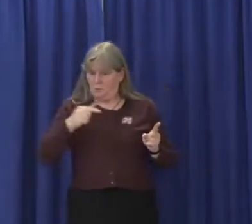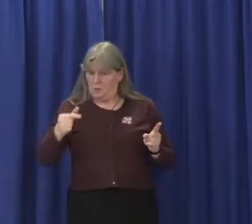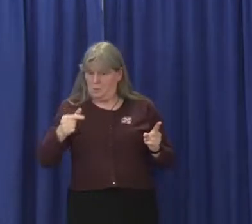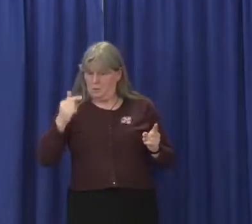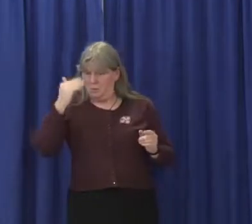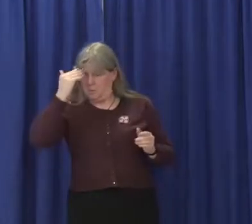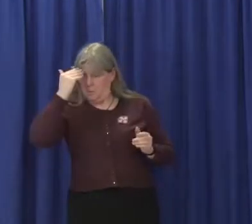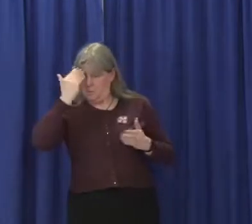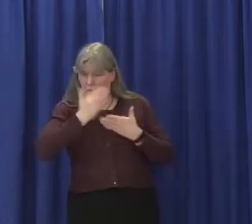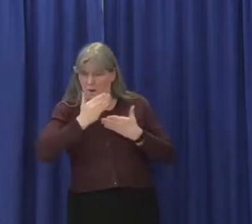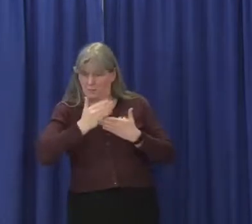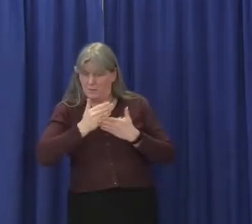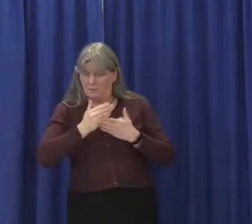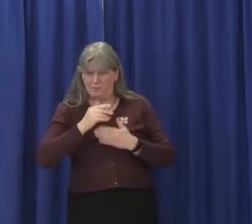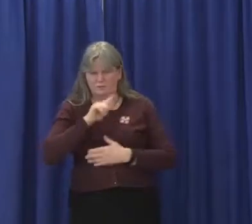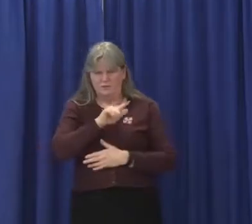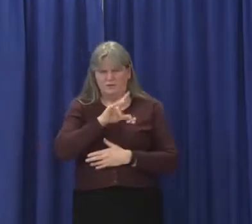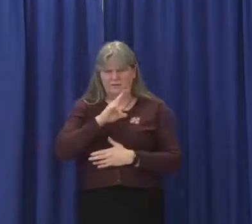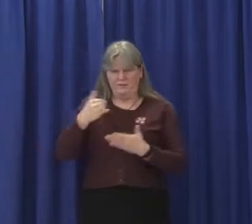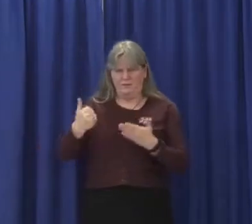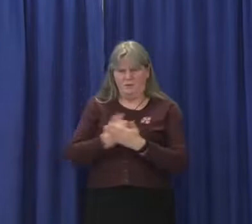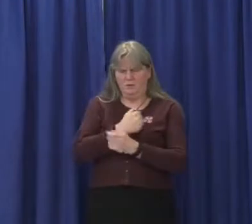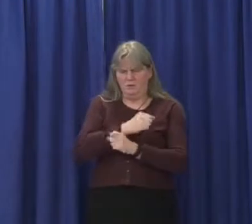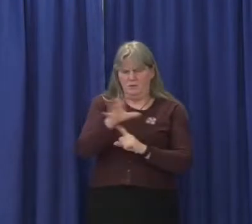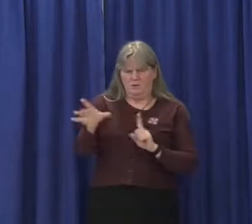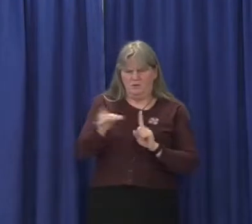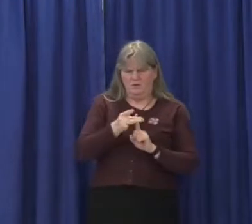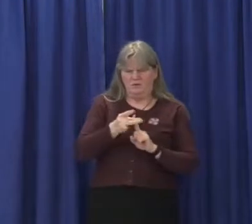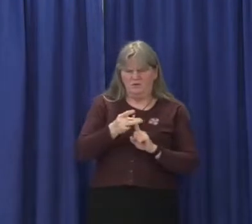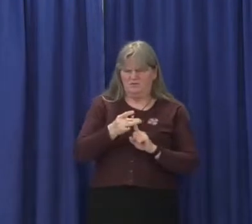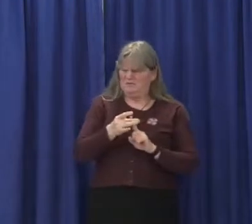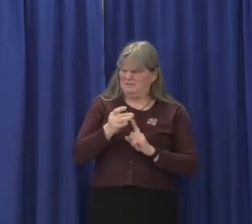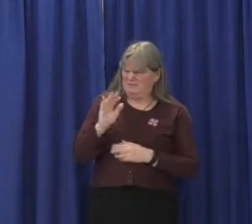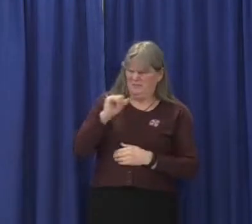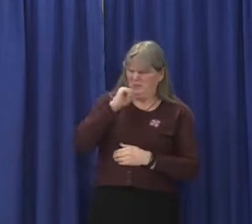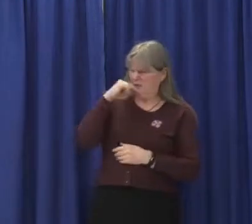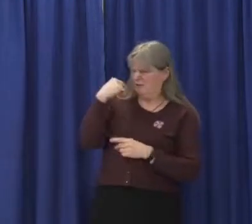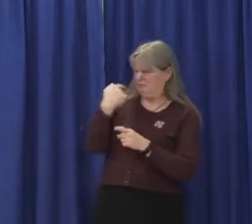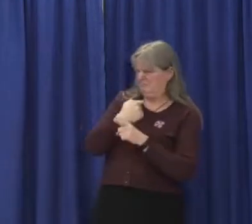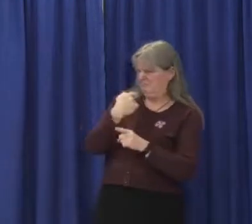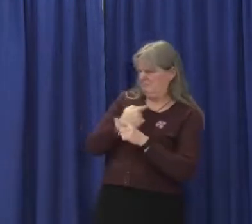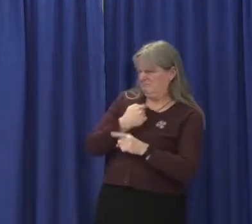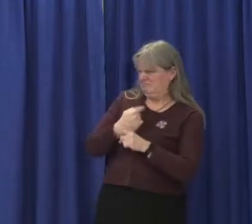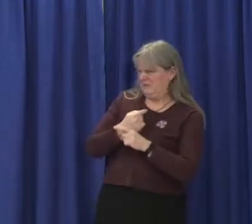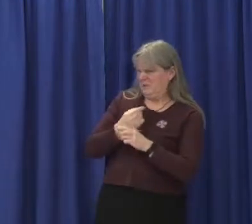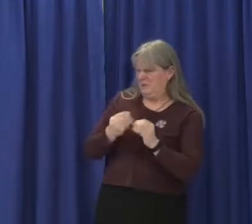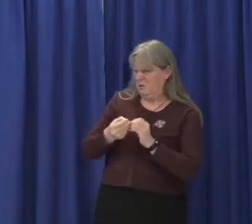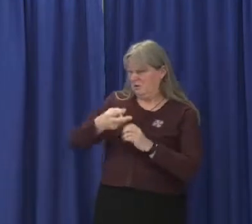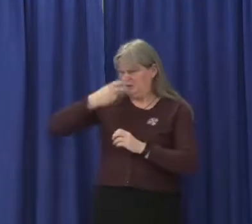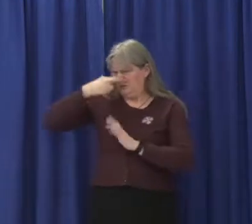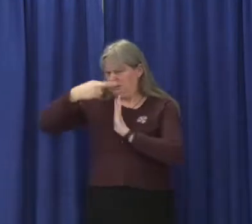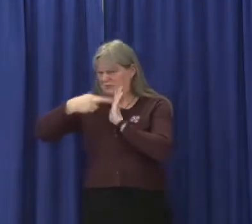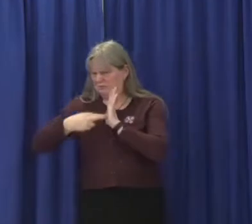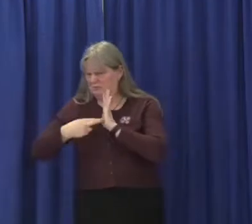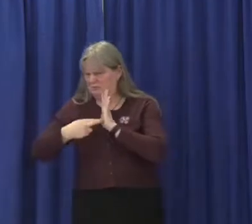Because 27 new cases doesn't sound very legitimate in the face of the stricter measures that are in place.